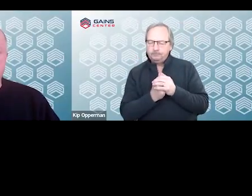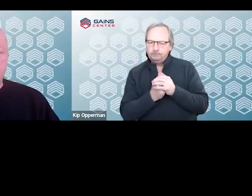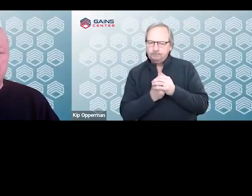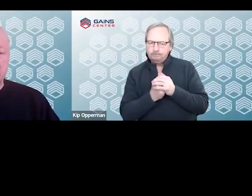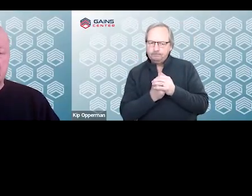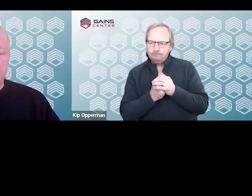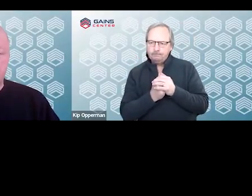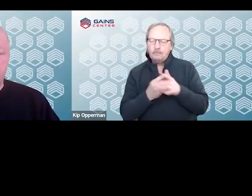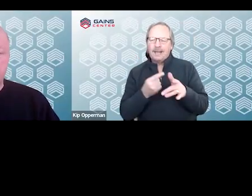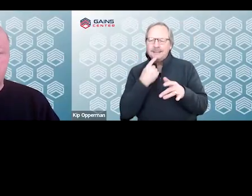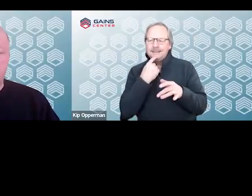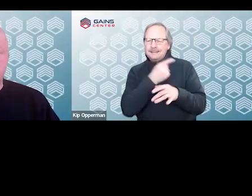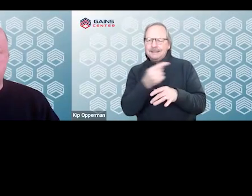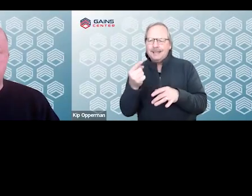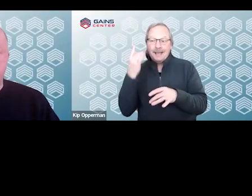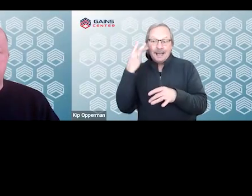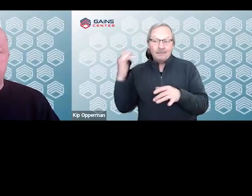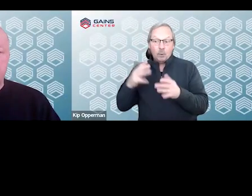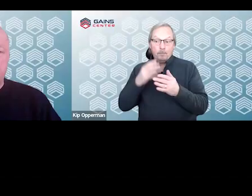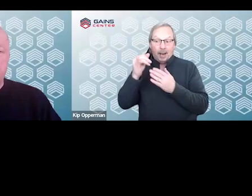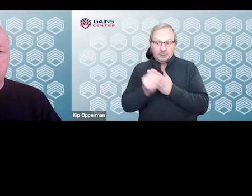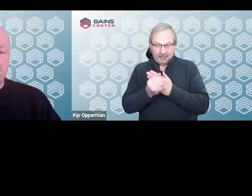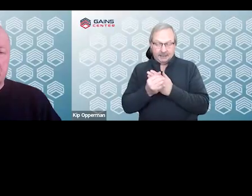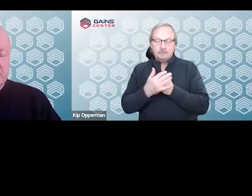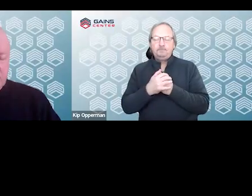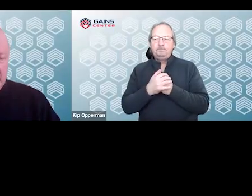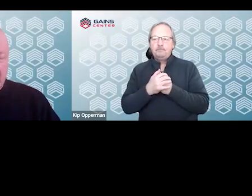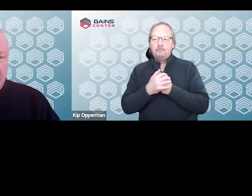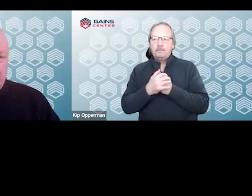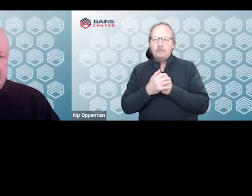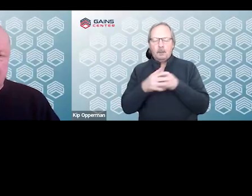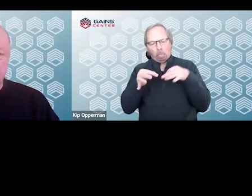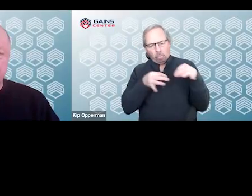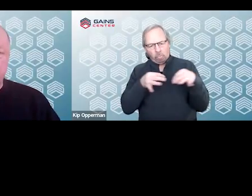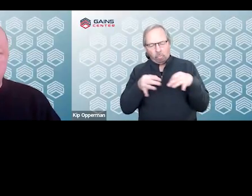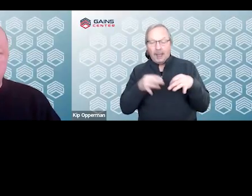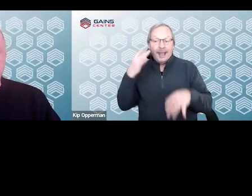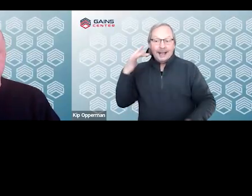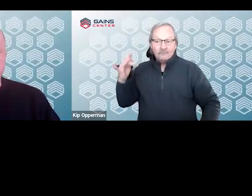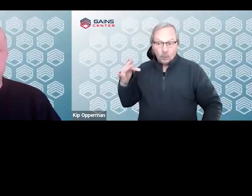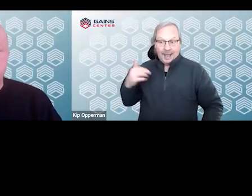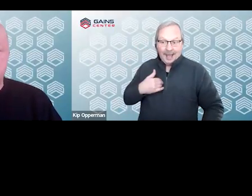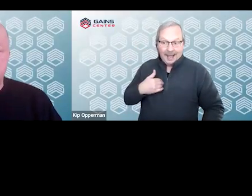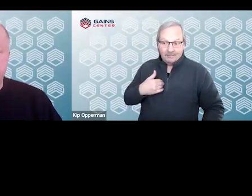I wanna just mention this California project and go through this quick. California's had a major stimulant,